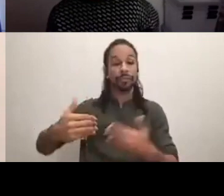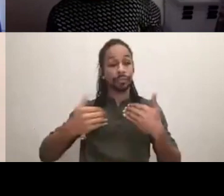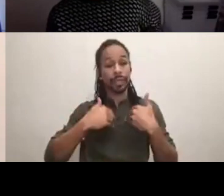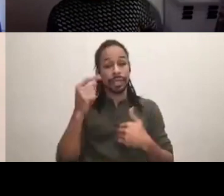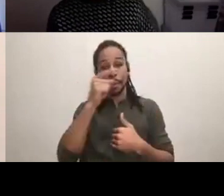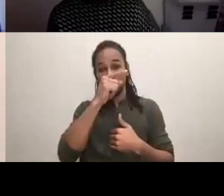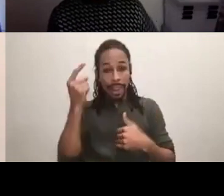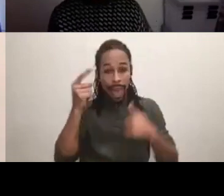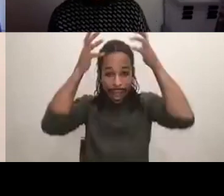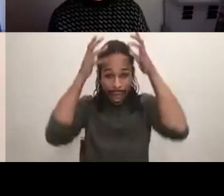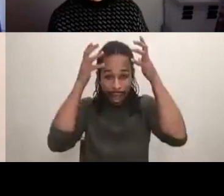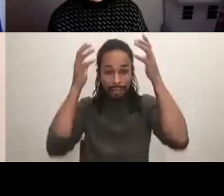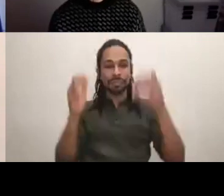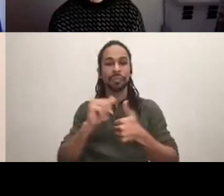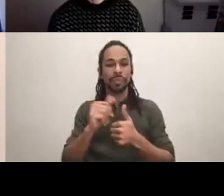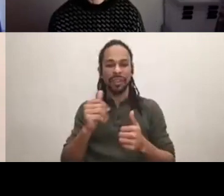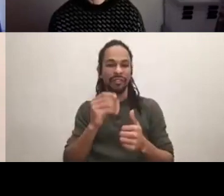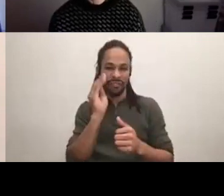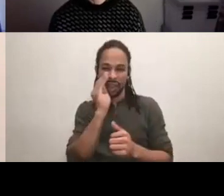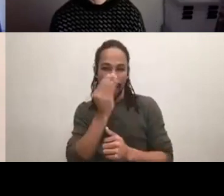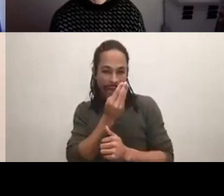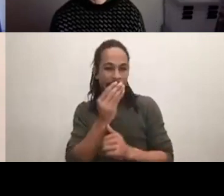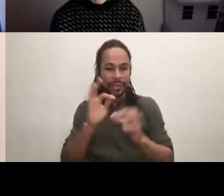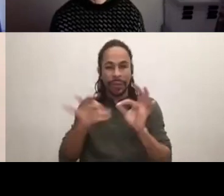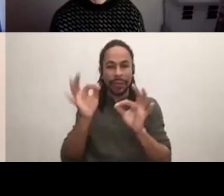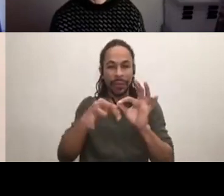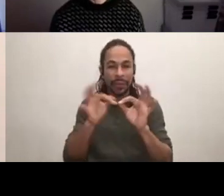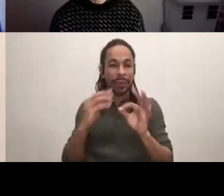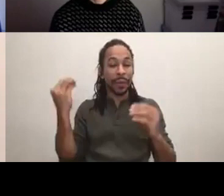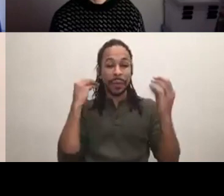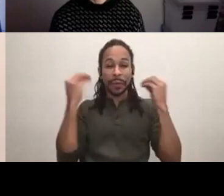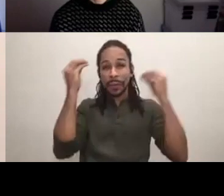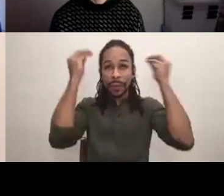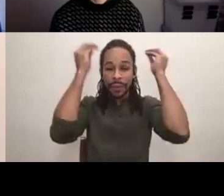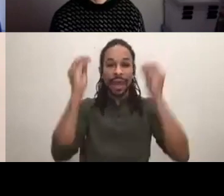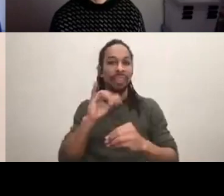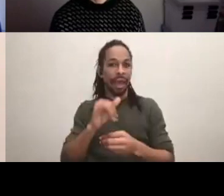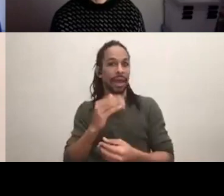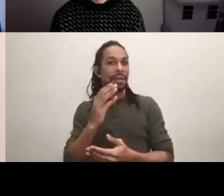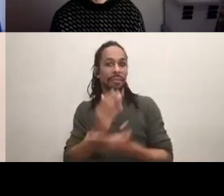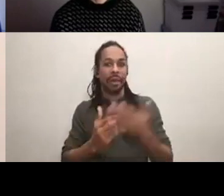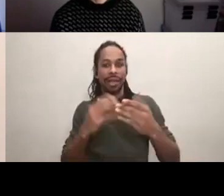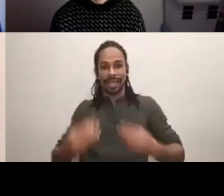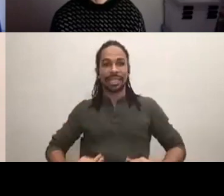[Energetic beats, almost seems like they are floating through the speakers to reach out.